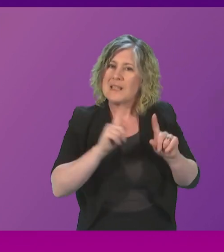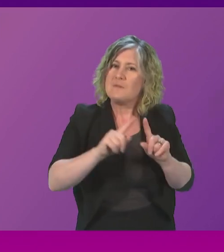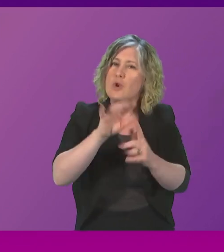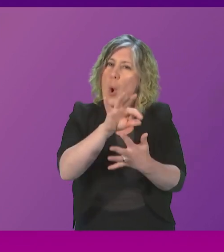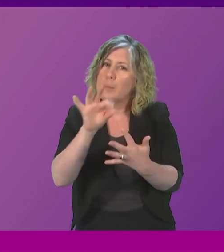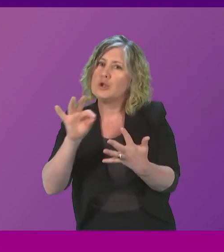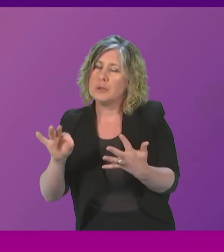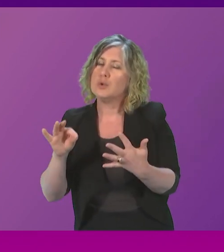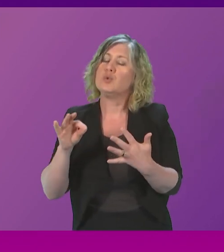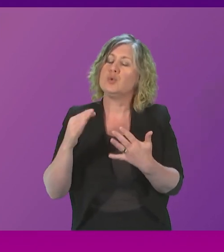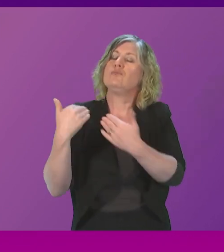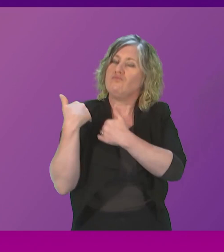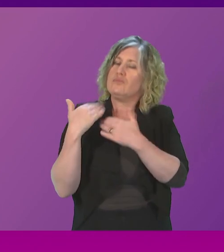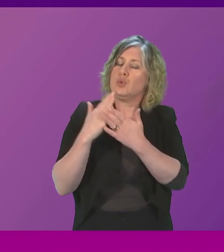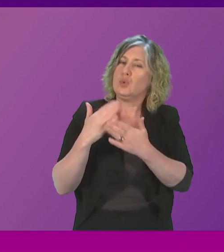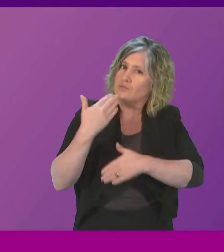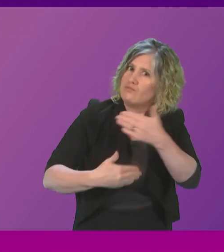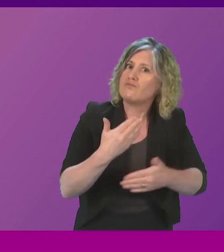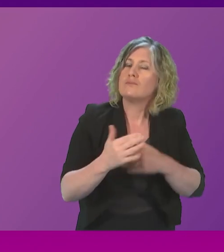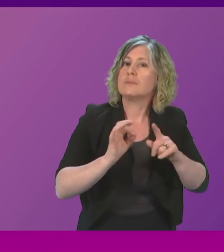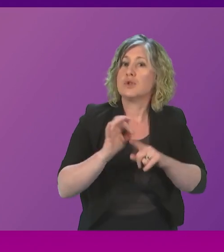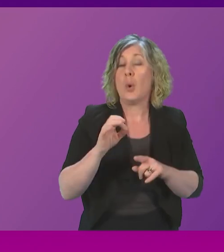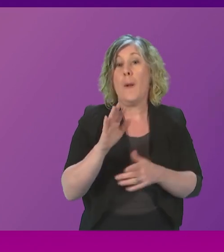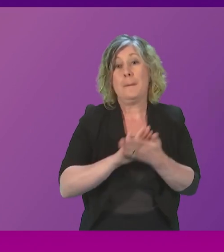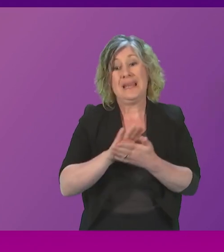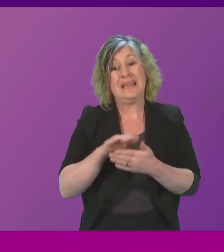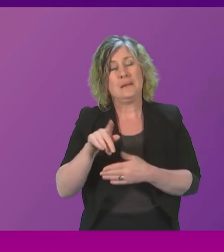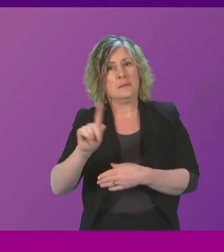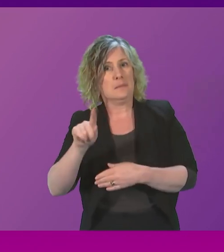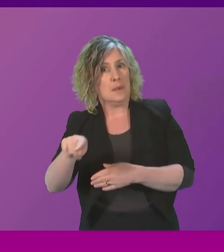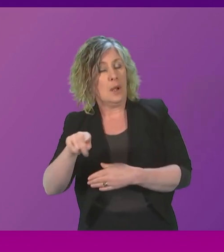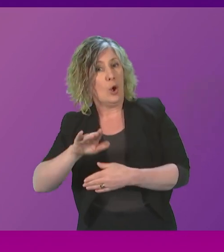The final decision on whether Cricket Scotland exits special measures will be dependent on